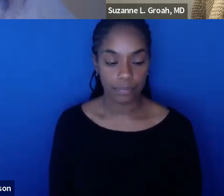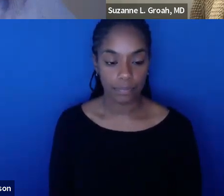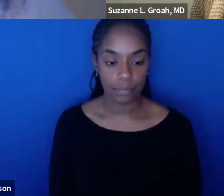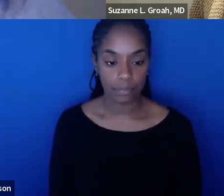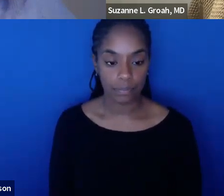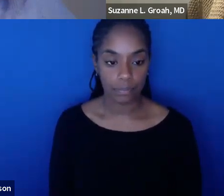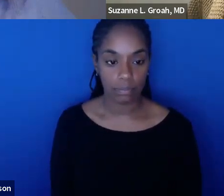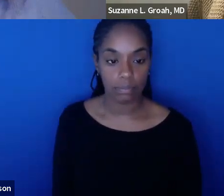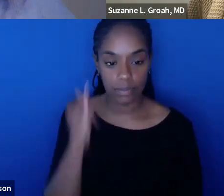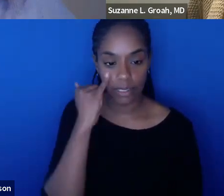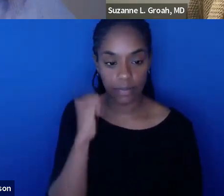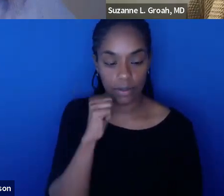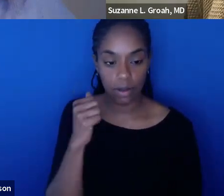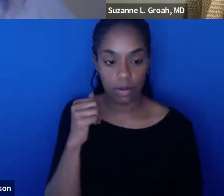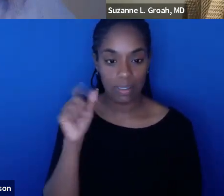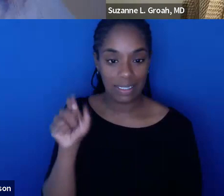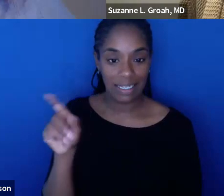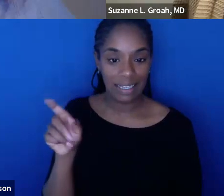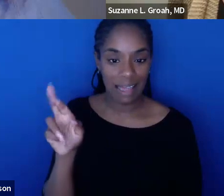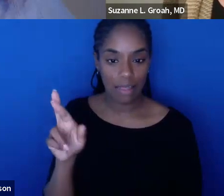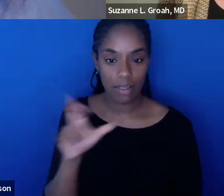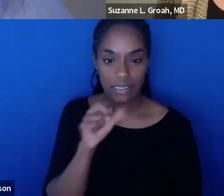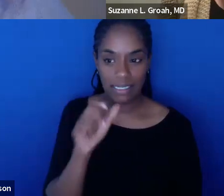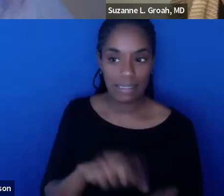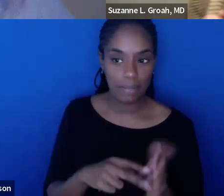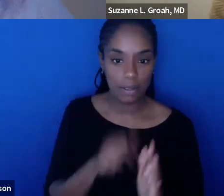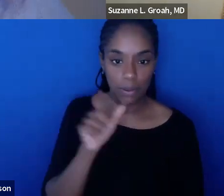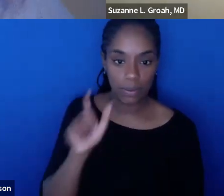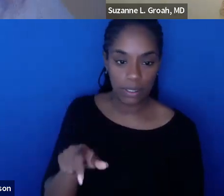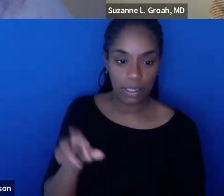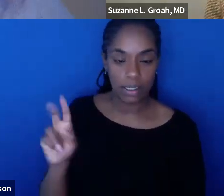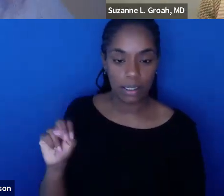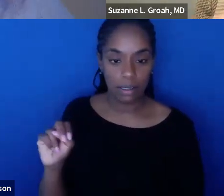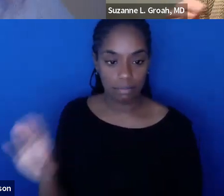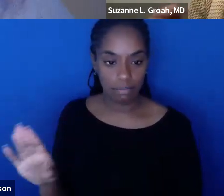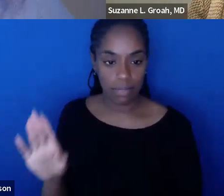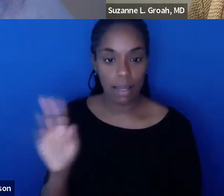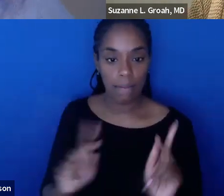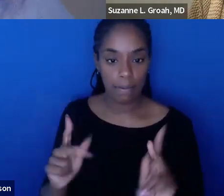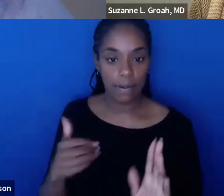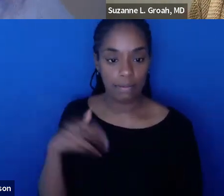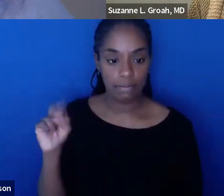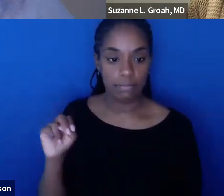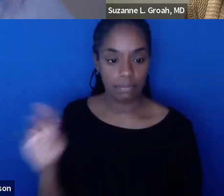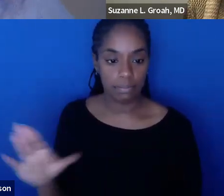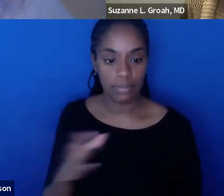don't have neurogenic bladder. There were a lot of don'ts in that sentence. People can have neurogenic bladder and void without using the catheter.